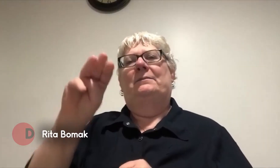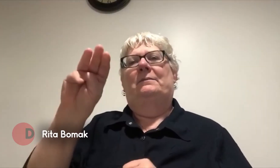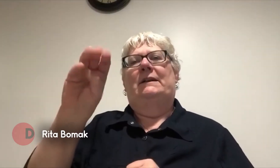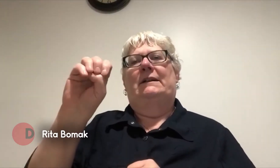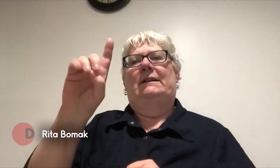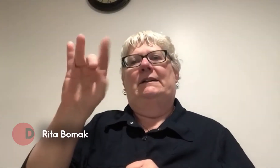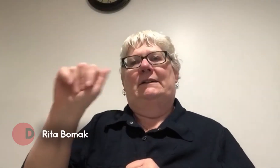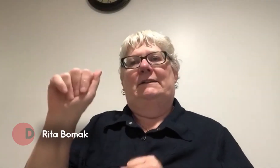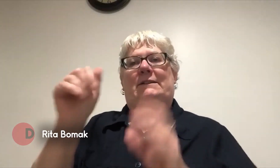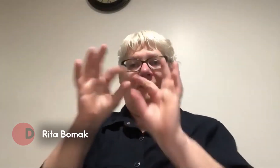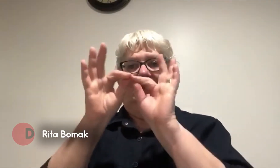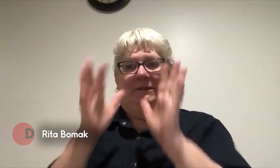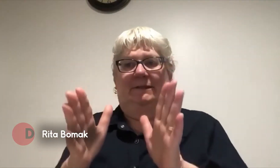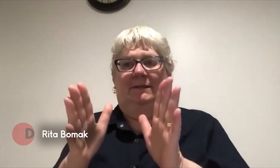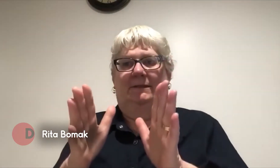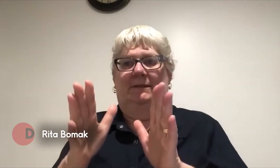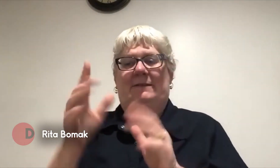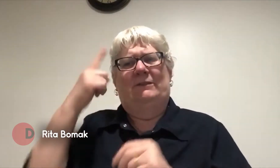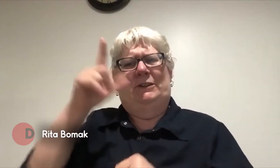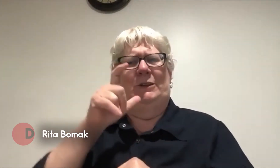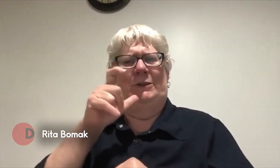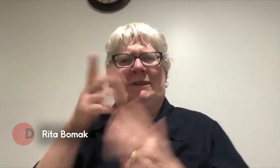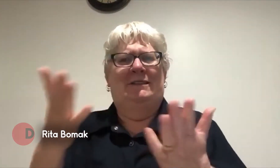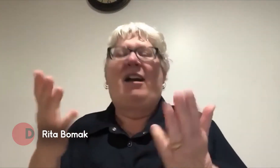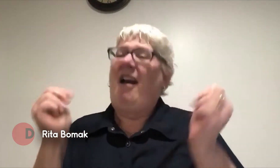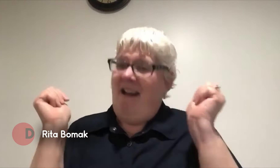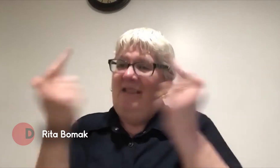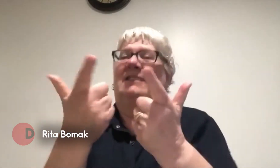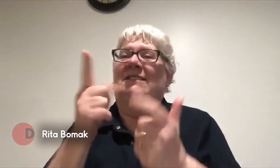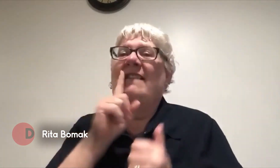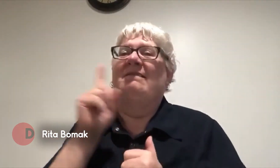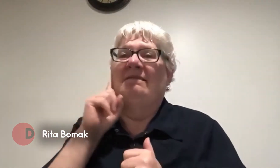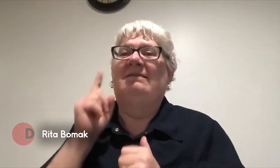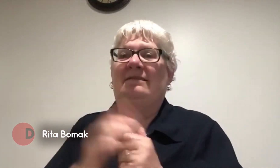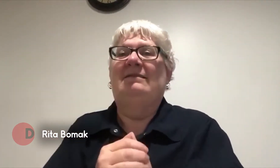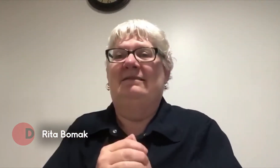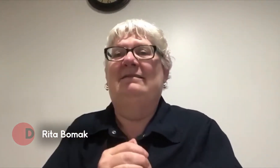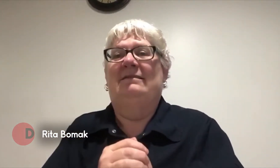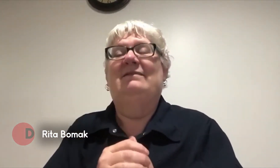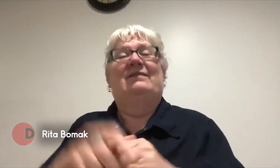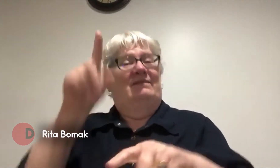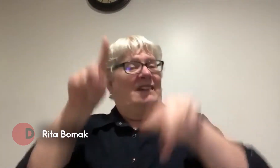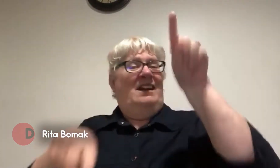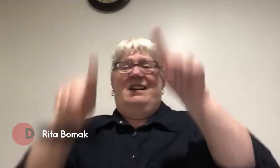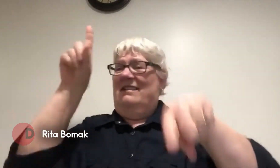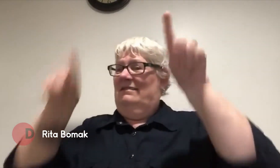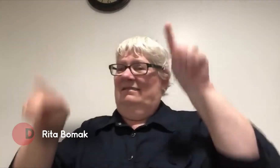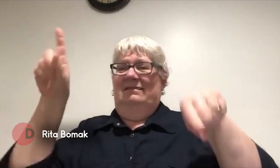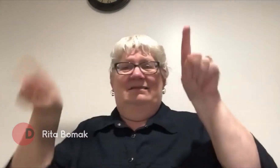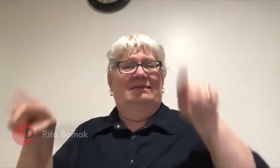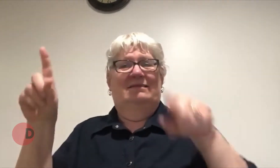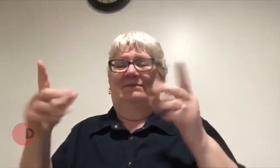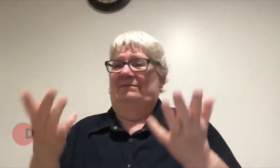[Rita]: Who are the Interpreters on Media for? For all sorts of Deaf people...